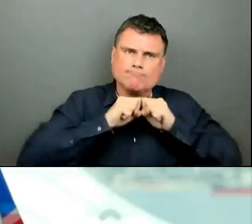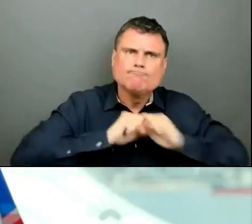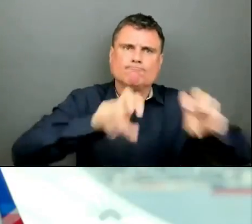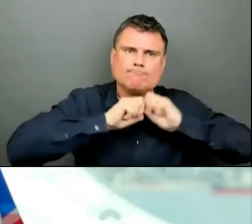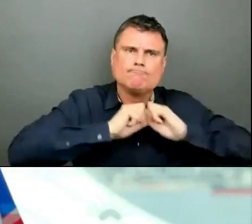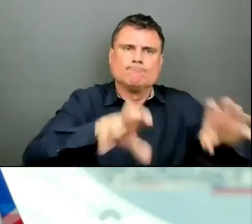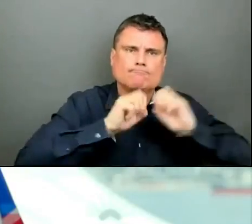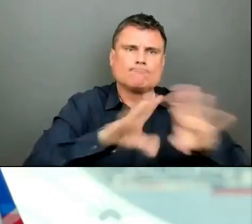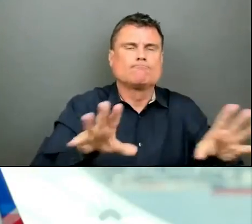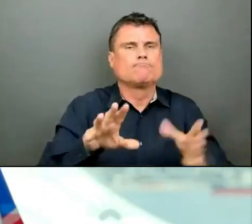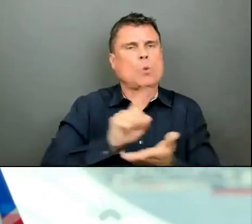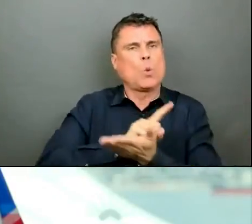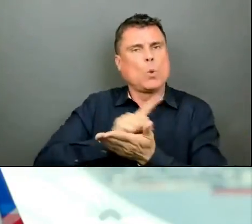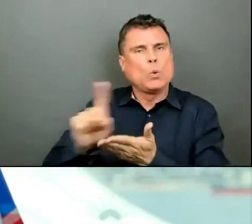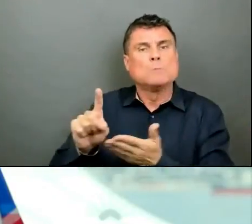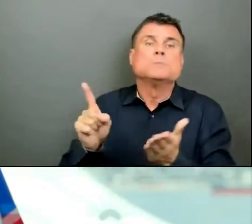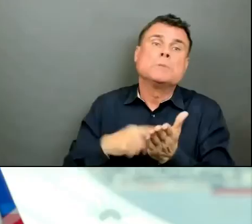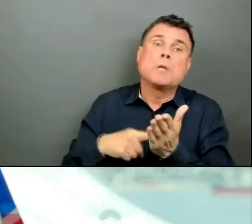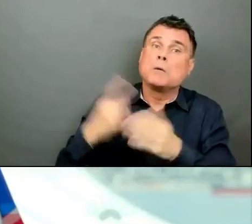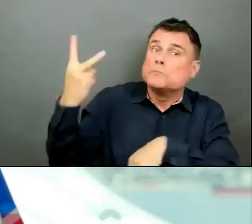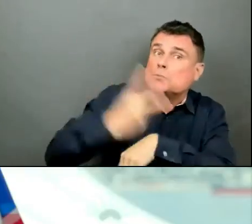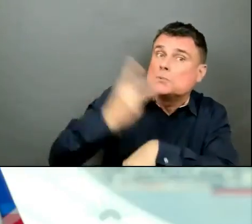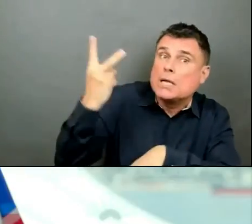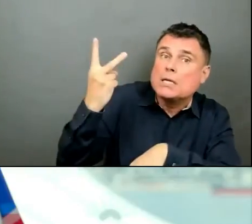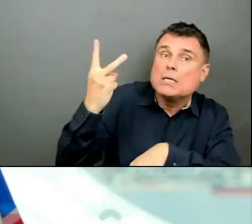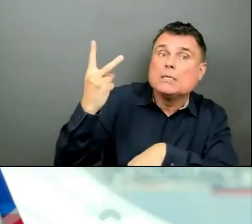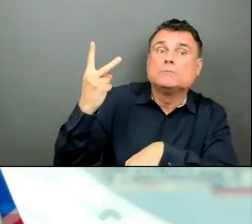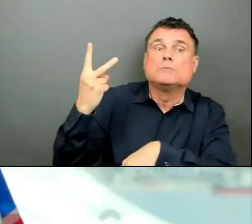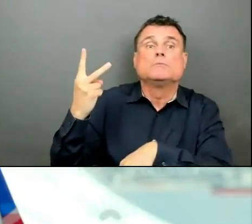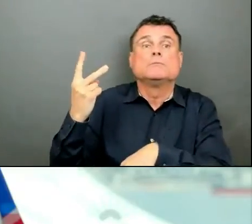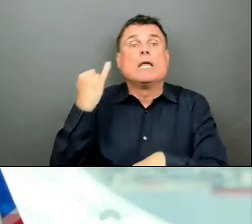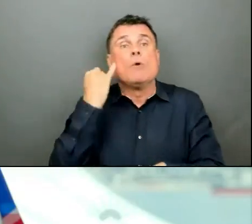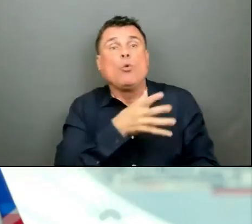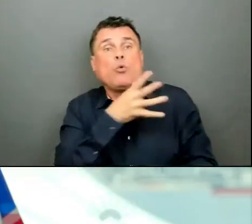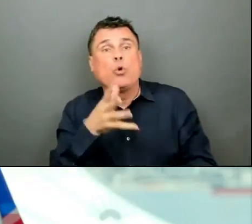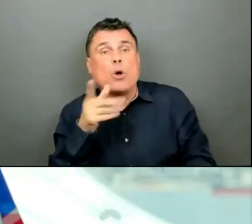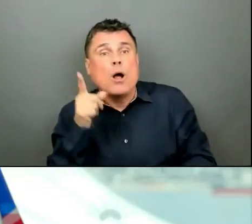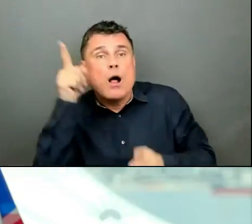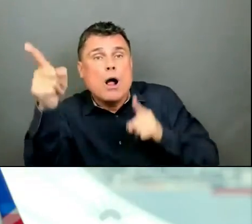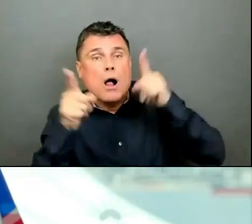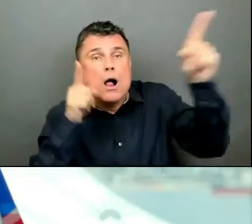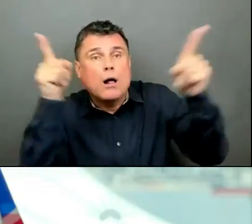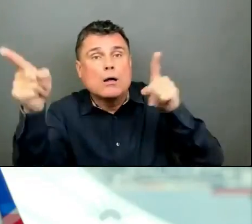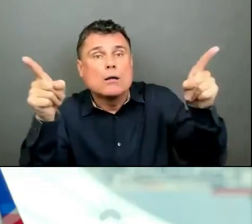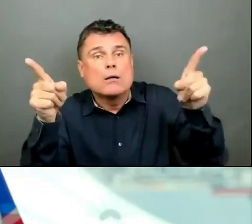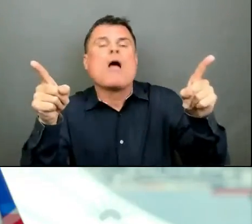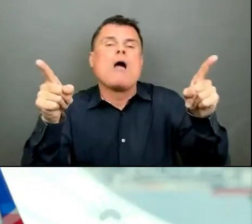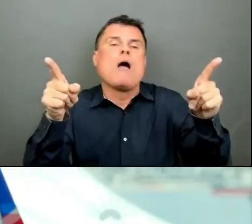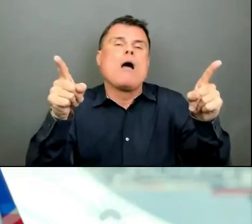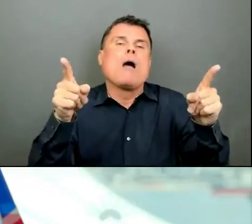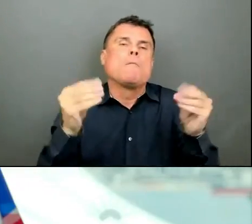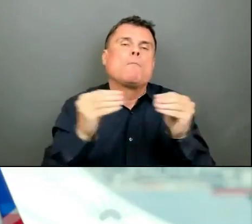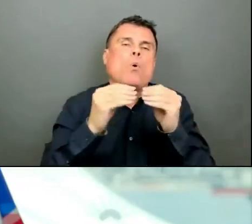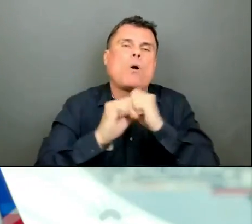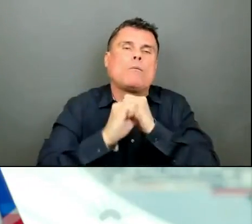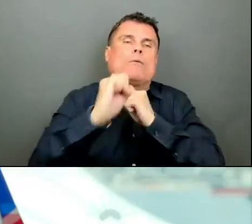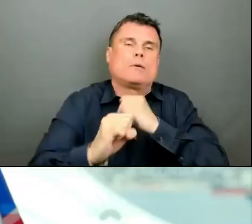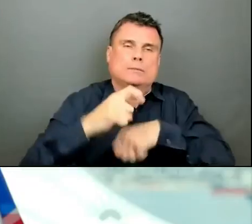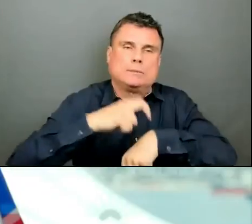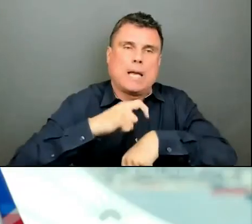rural communities, it obviously takes longer than that to deliver, but I think our folks are performing really E E